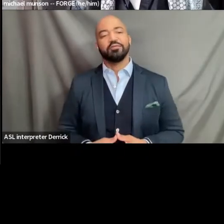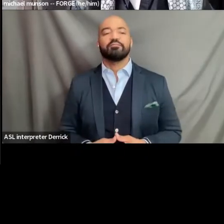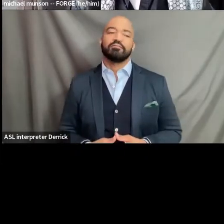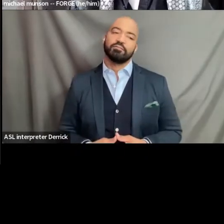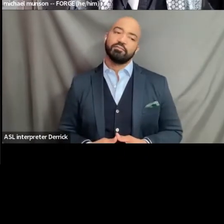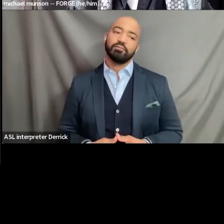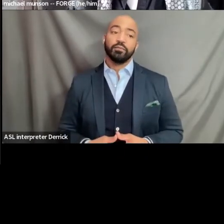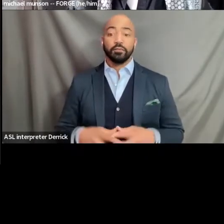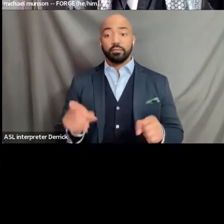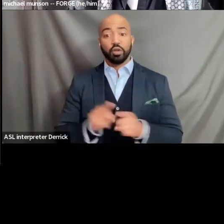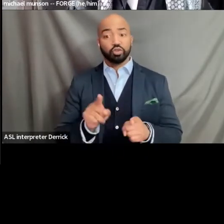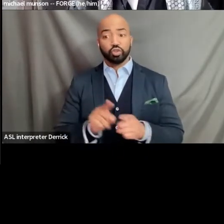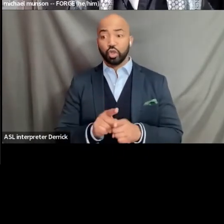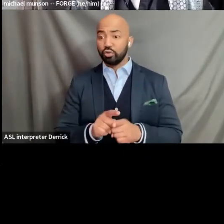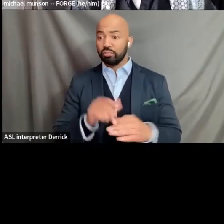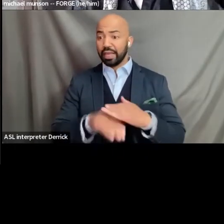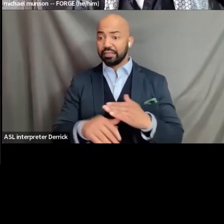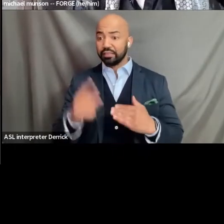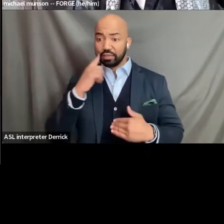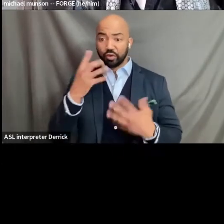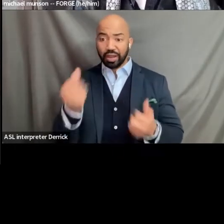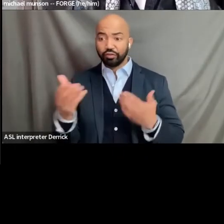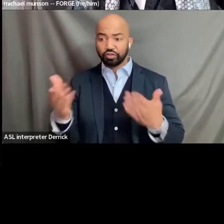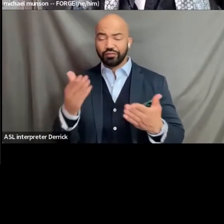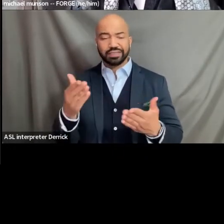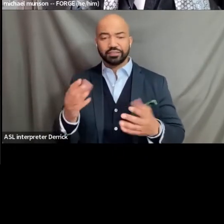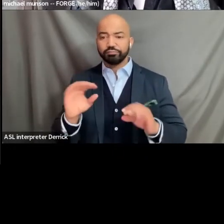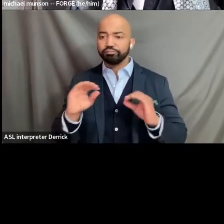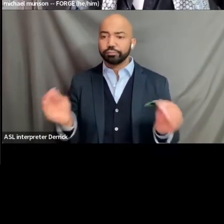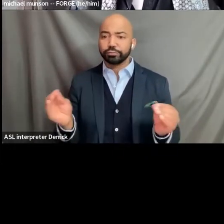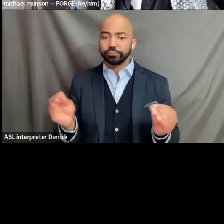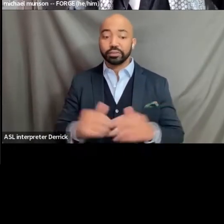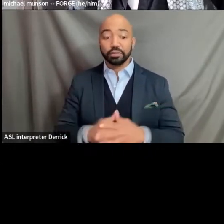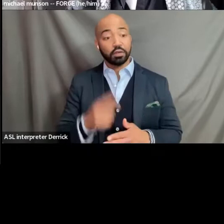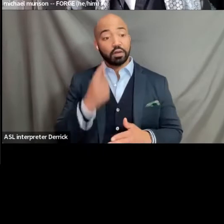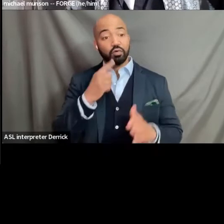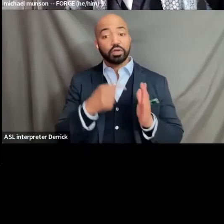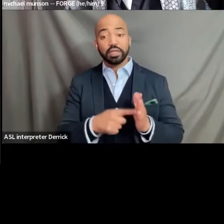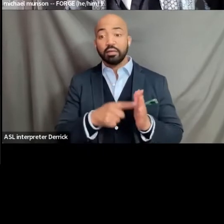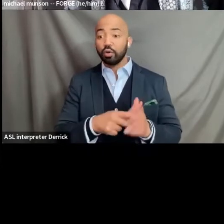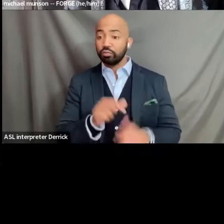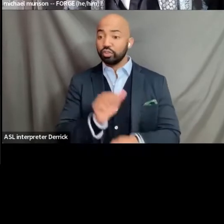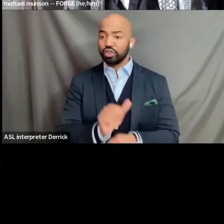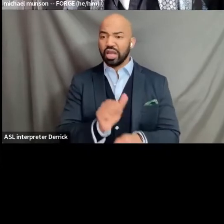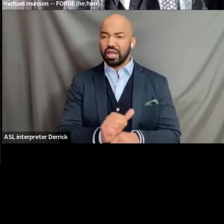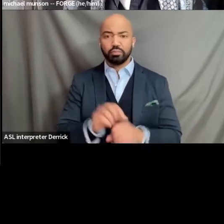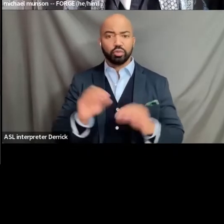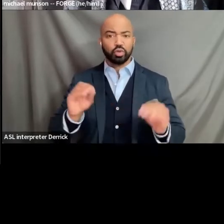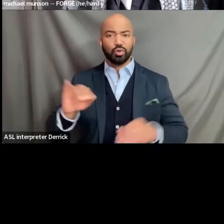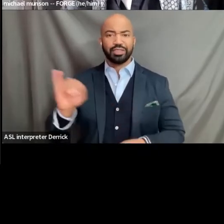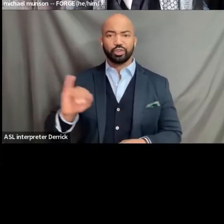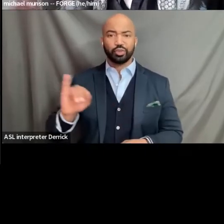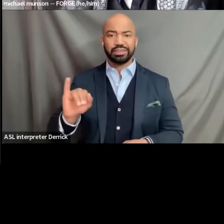to mental health services. So again if folk don't have a job that has insurance, they may not have health insurance at all